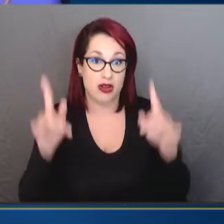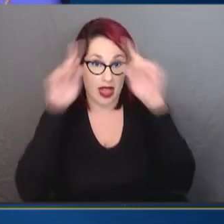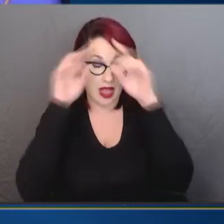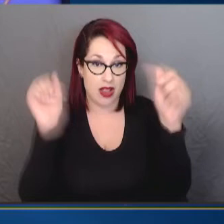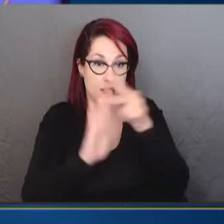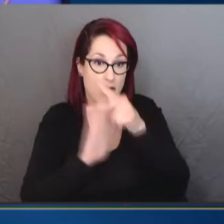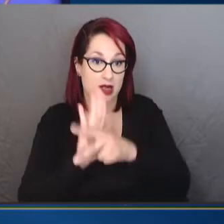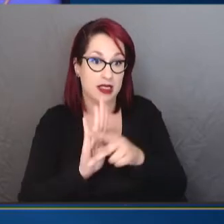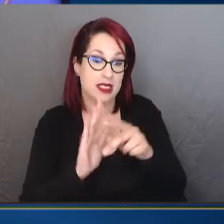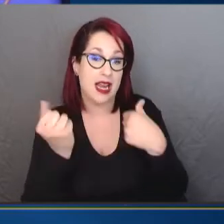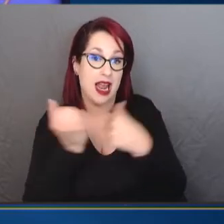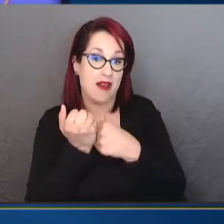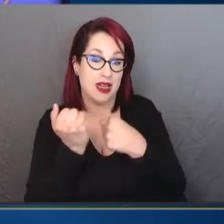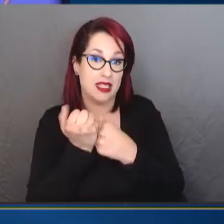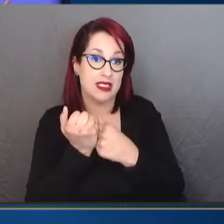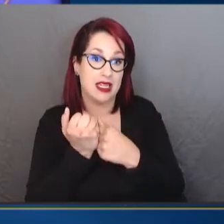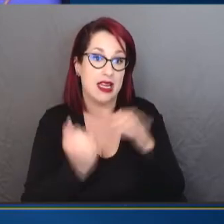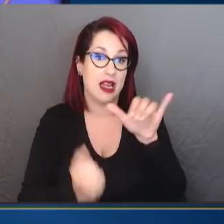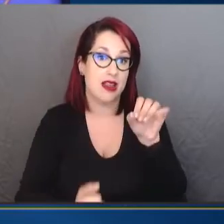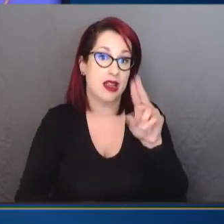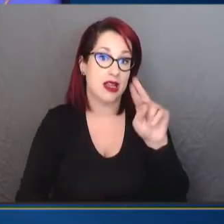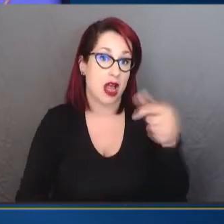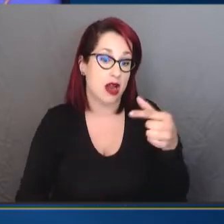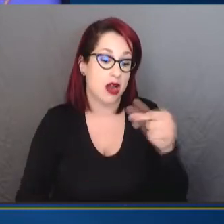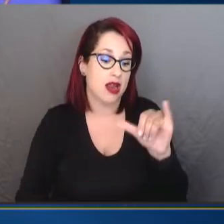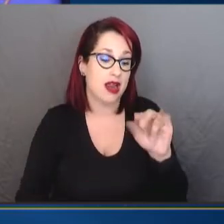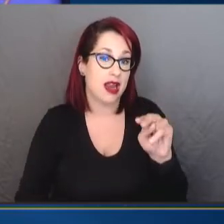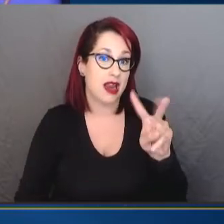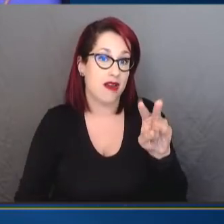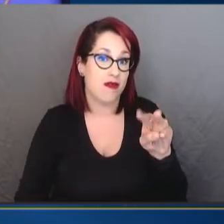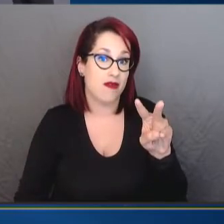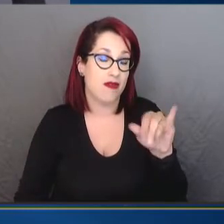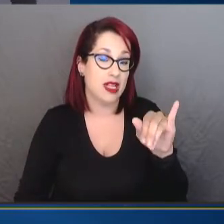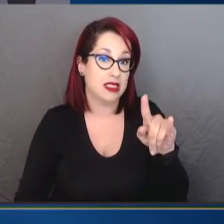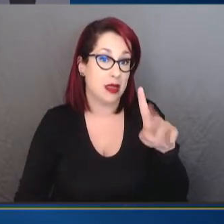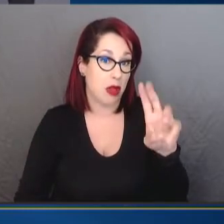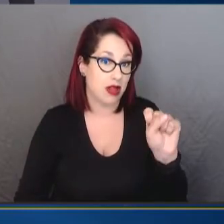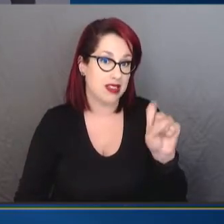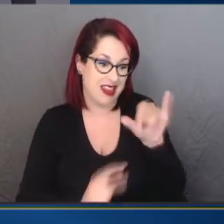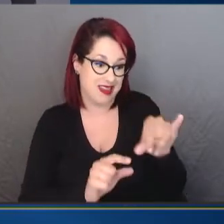Marvin Figueroa: Young Invincibles has committed to creating new supplemental